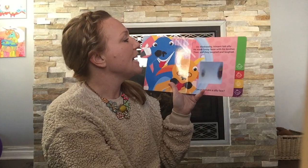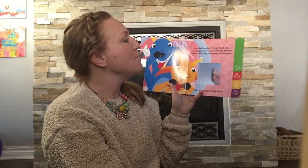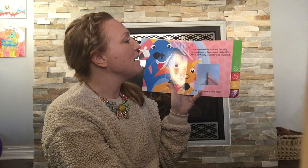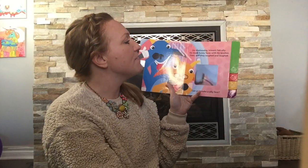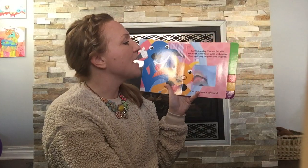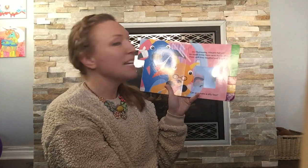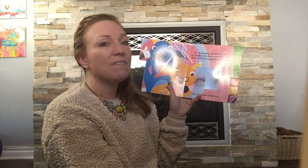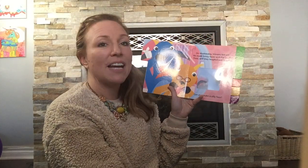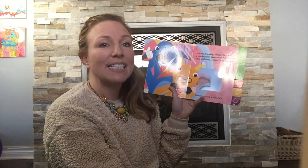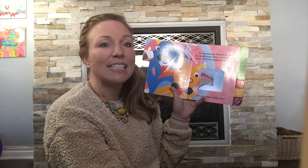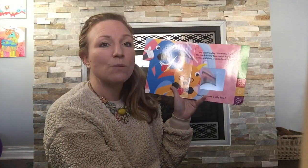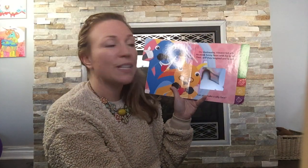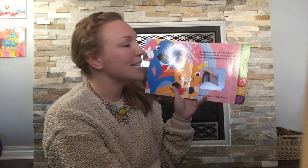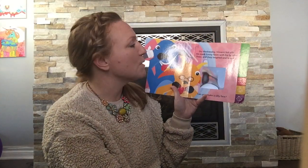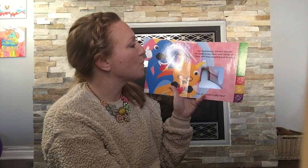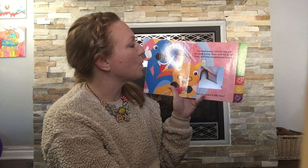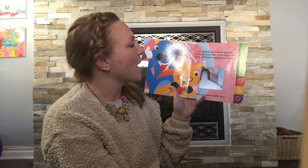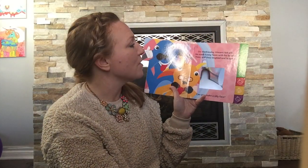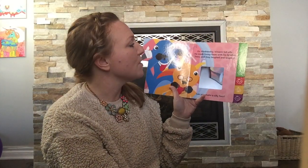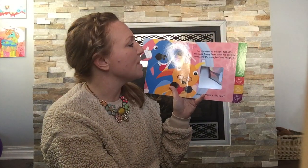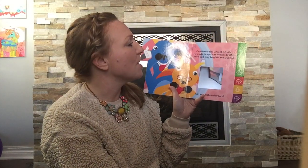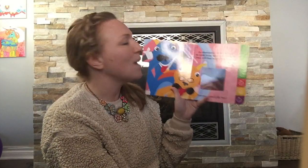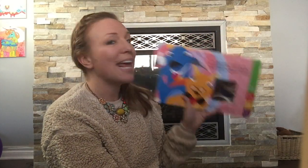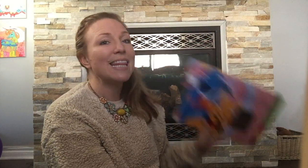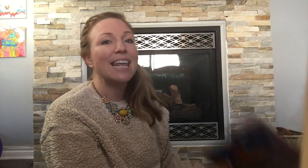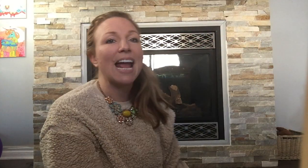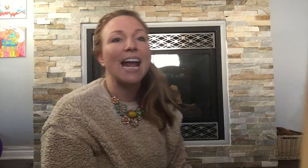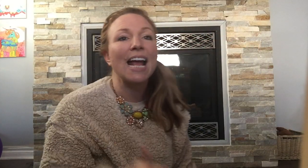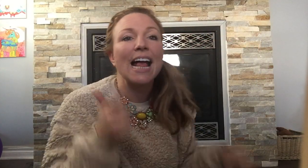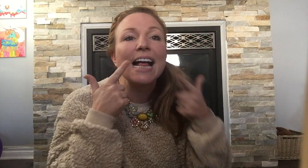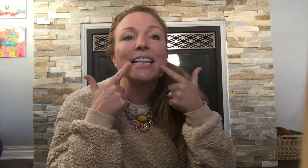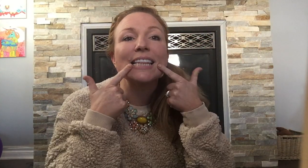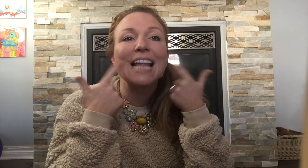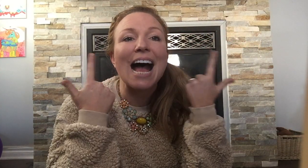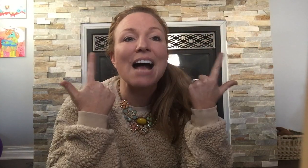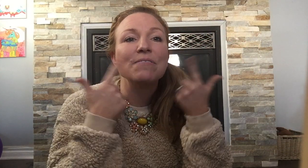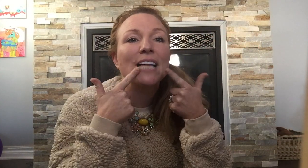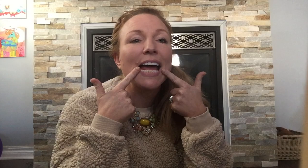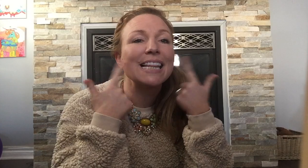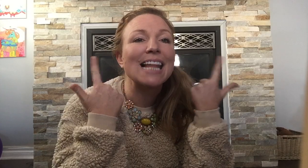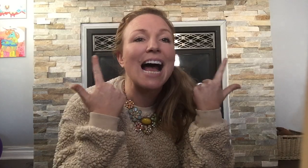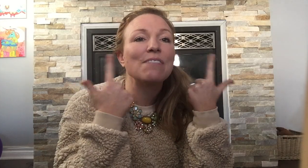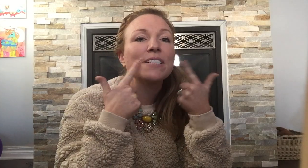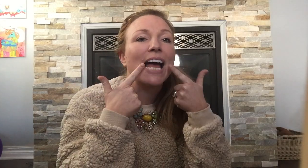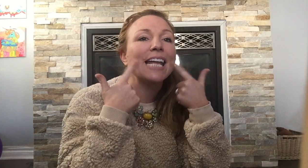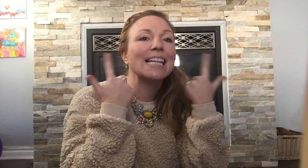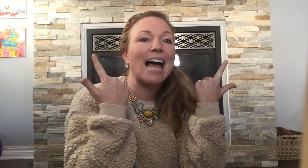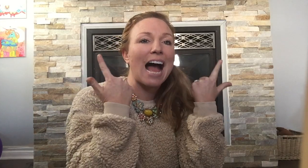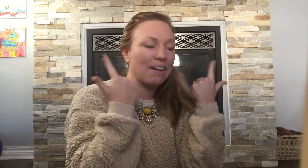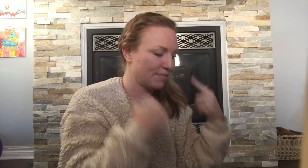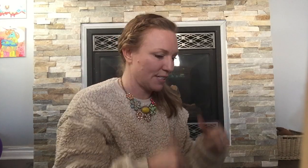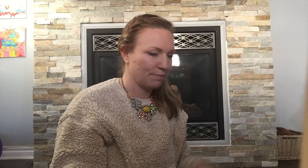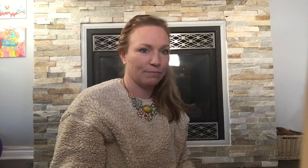He made funny faces with his brother, Theo, and they LAUGHED, and LAUGHED, and LAUGHED.